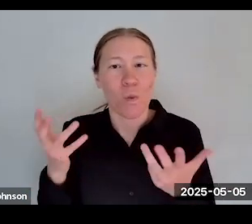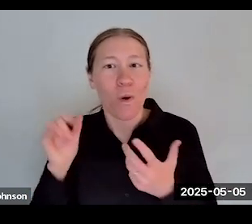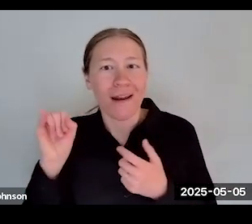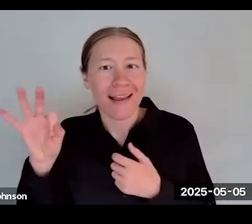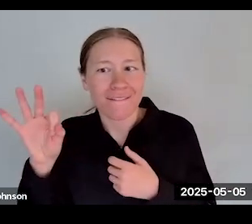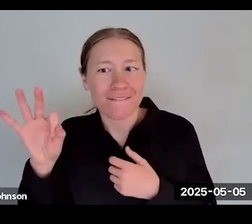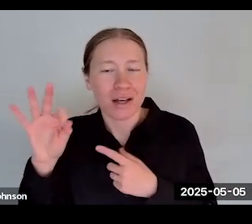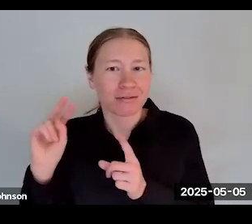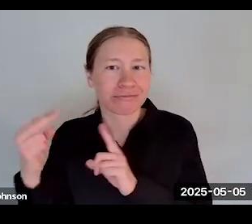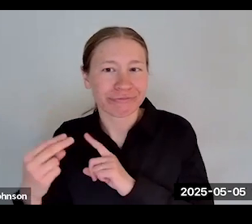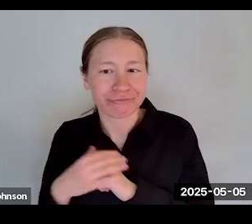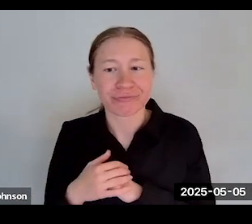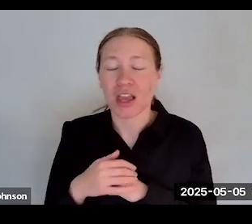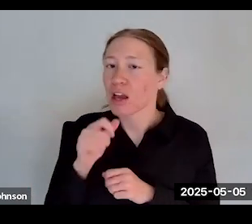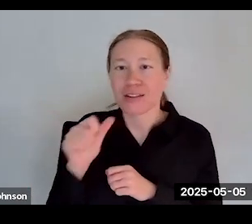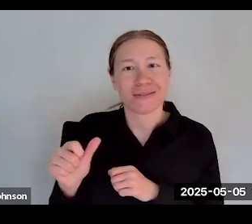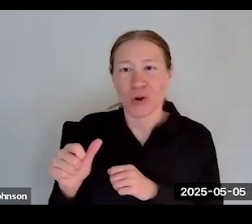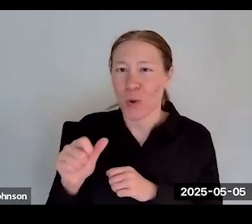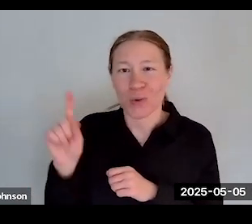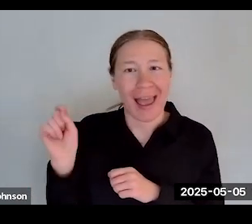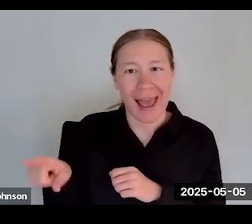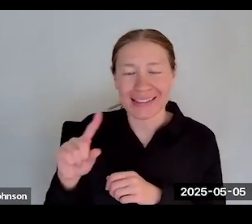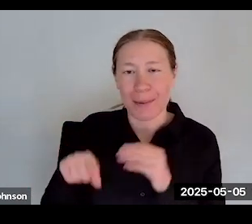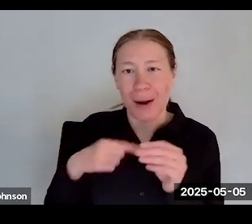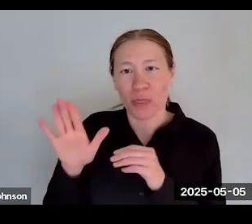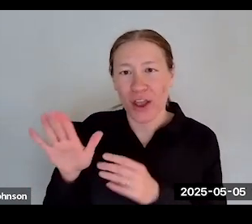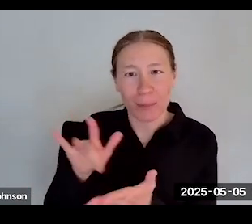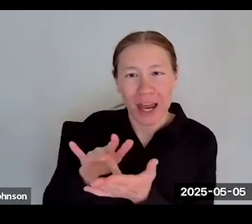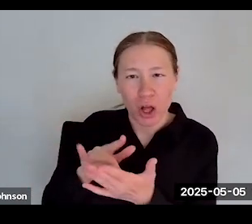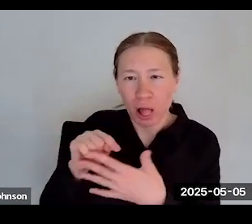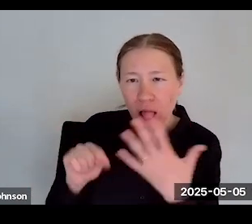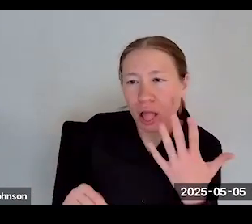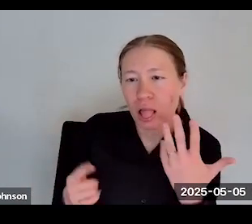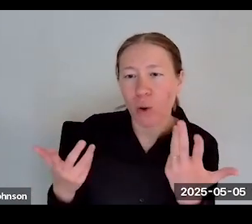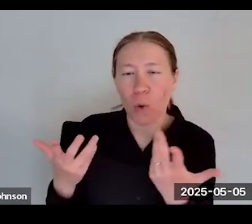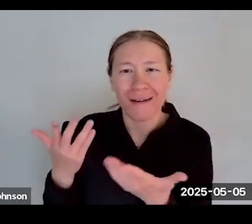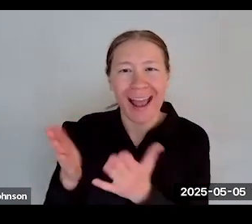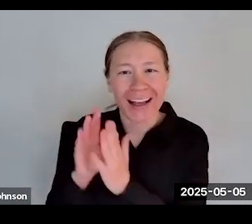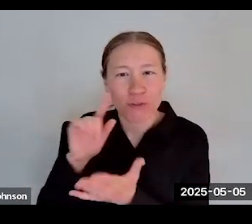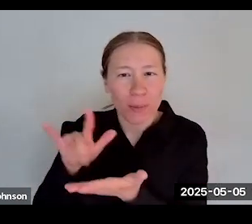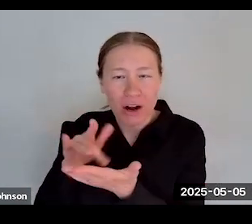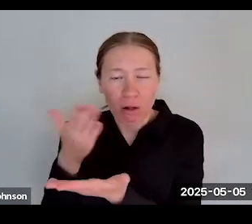Don't ask about an employee's medical condition or ask for medical documentation. Don't share information